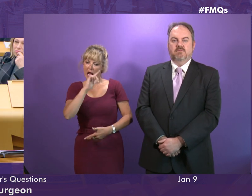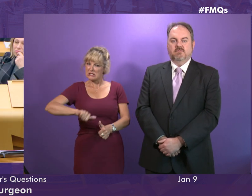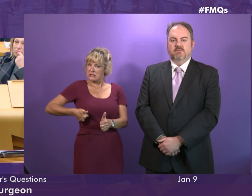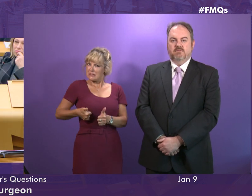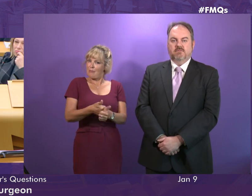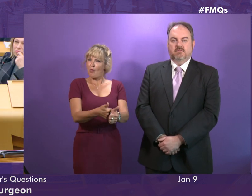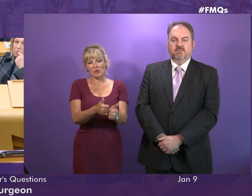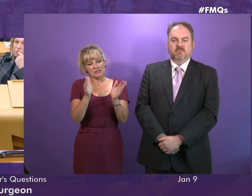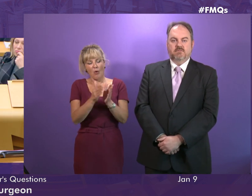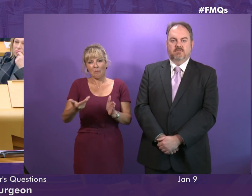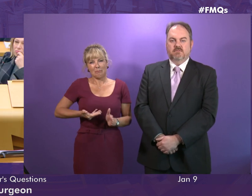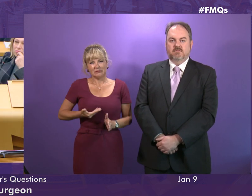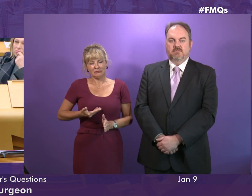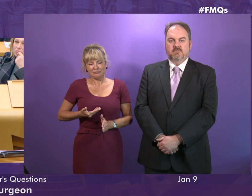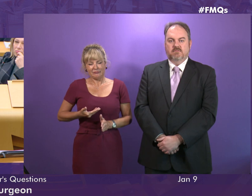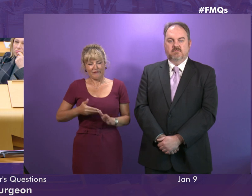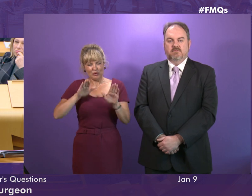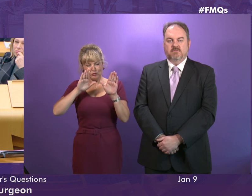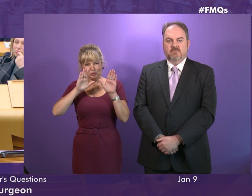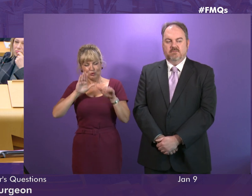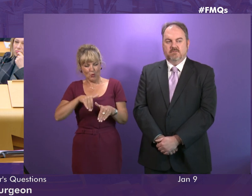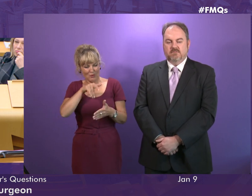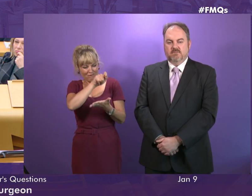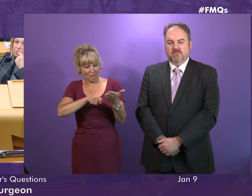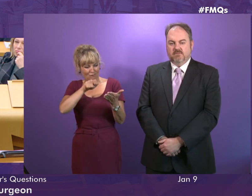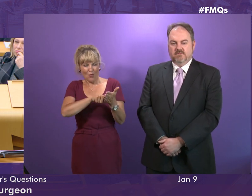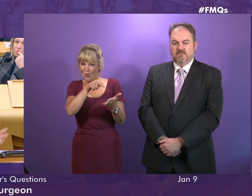and breadth of our country if they do not vote to reverse the amendment at the next